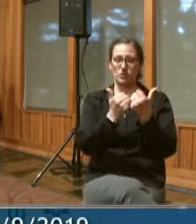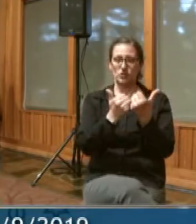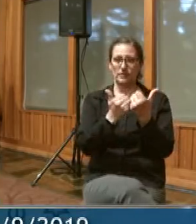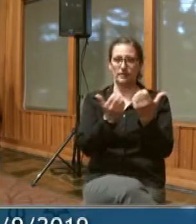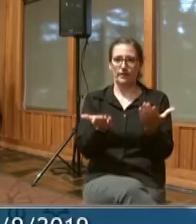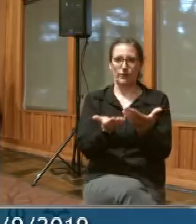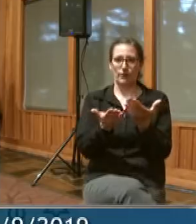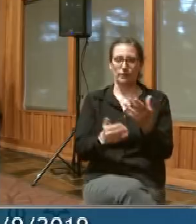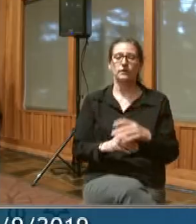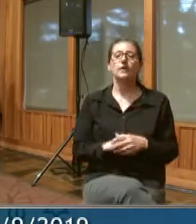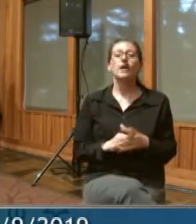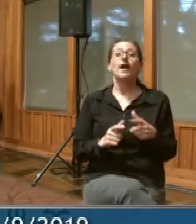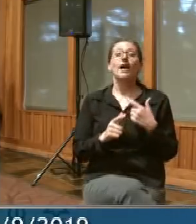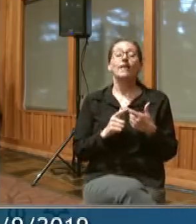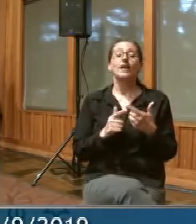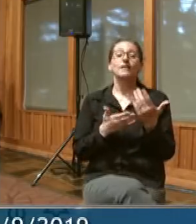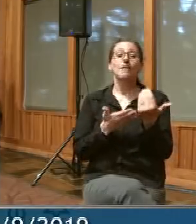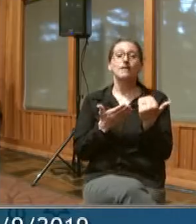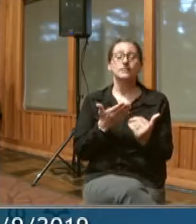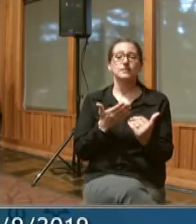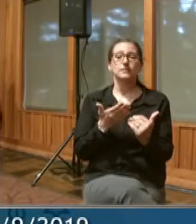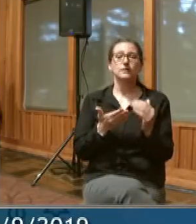PUBLIC HEARING AROUND PROSPER PORTLAND, WHICH IS OUR ECONOMIC